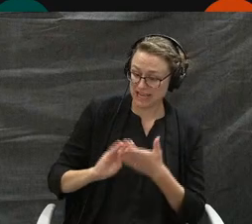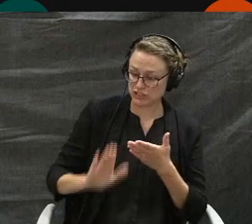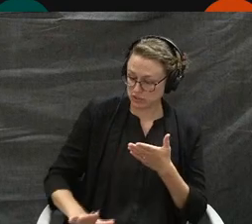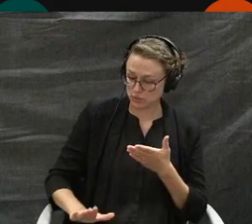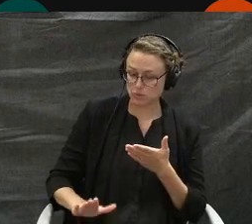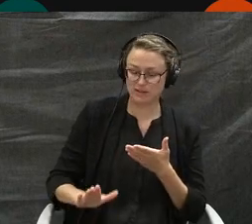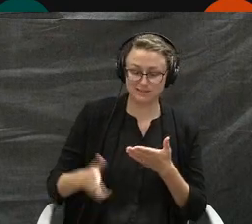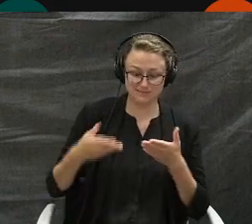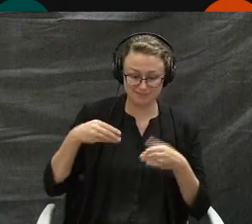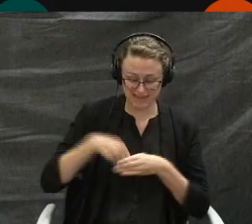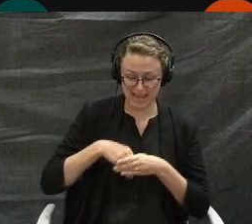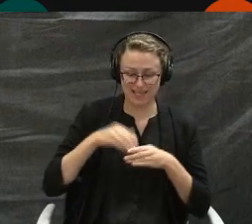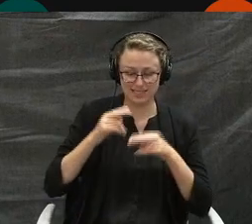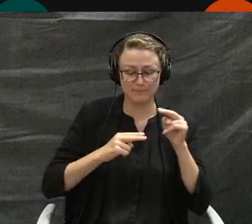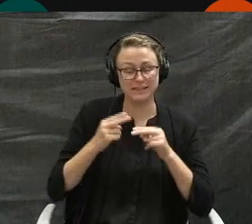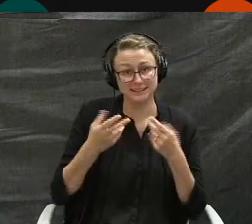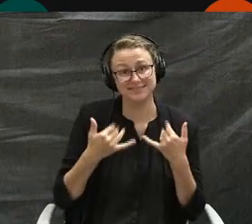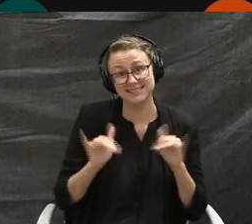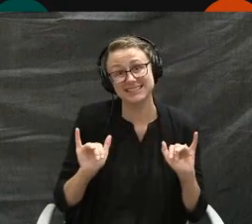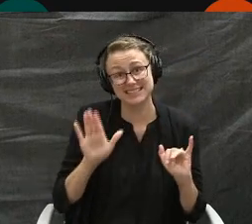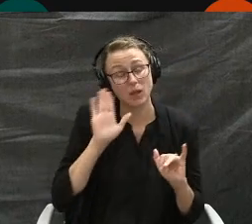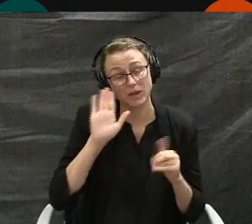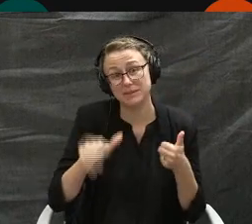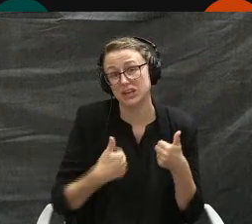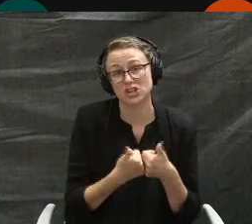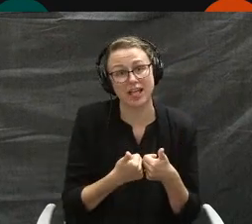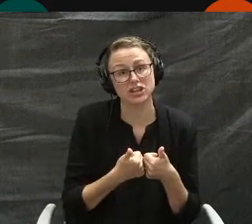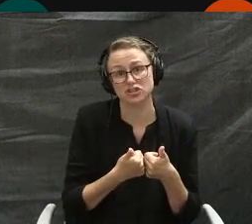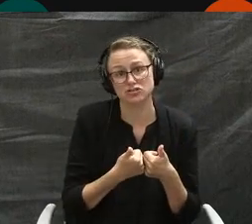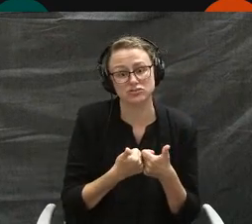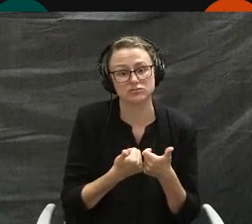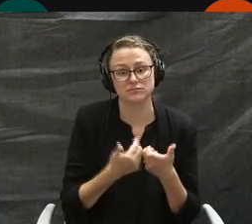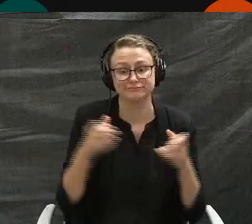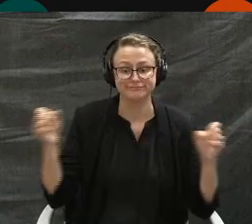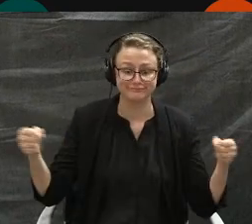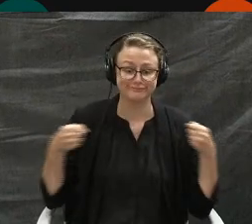the students in the building? It is going to be a challenge to